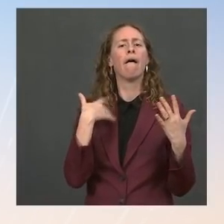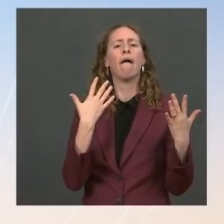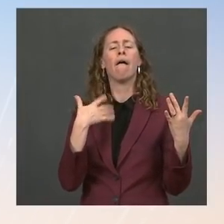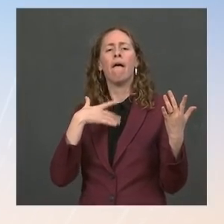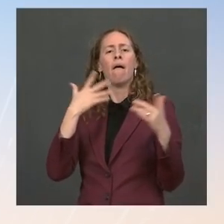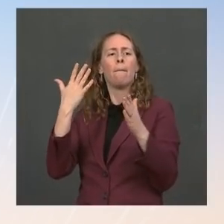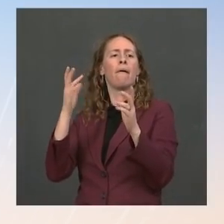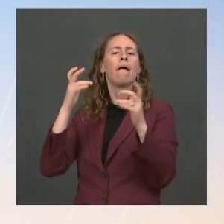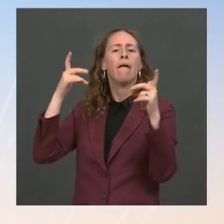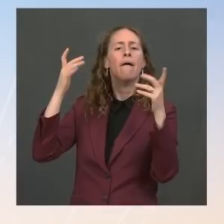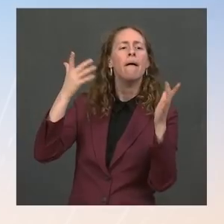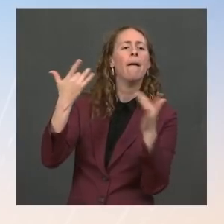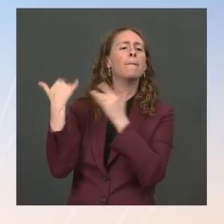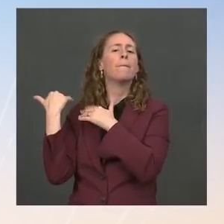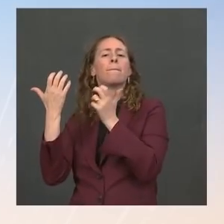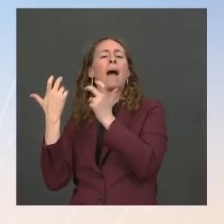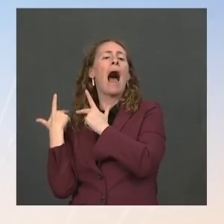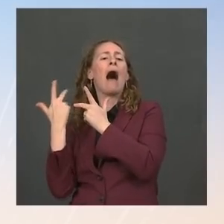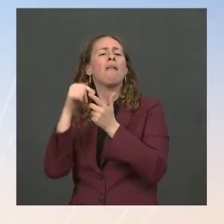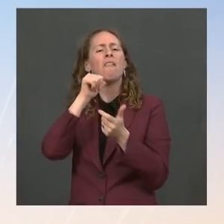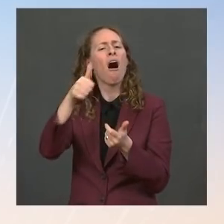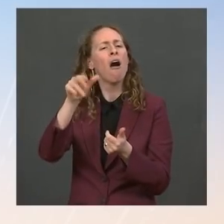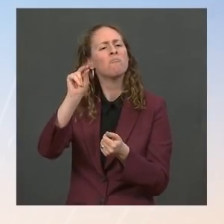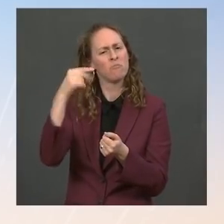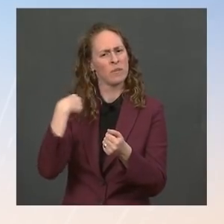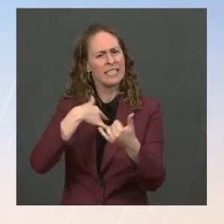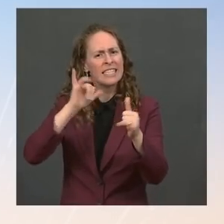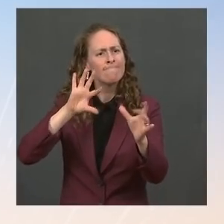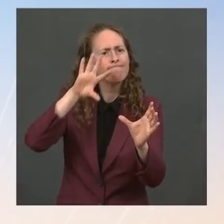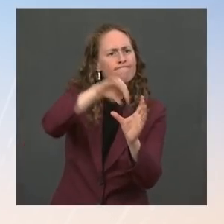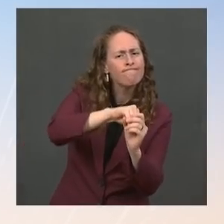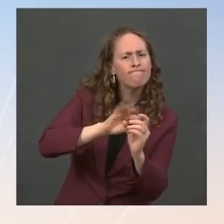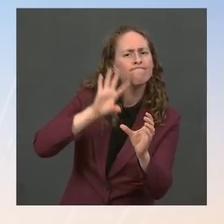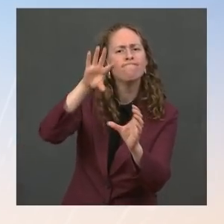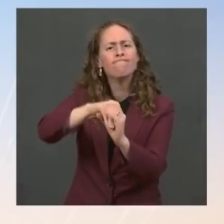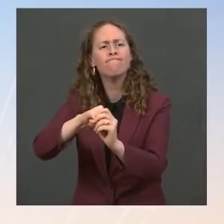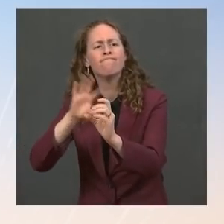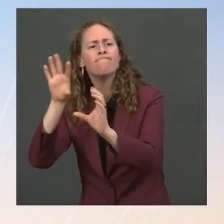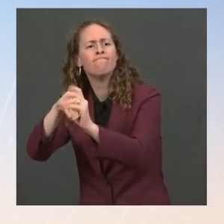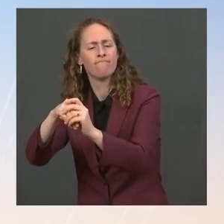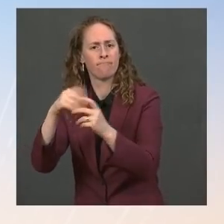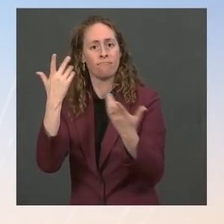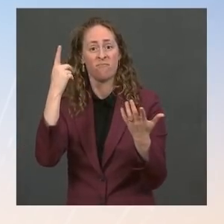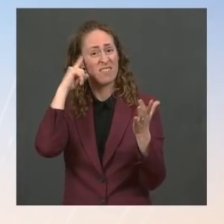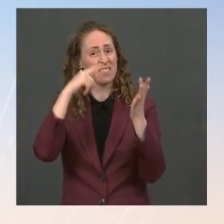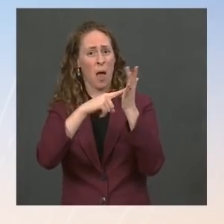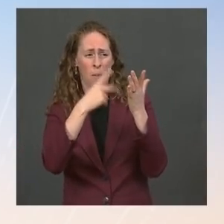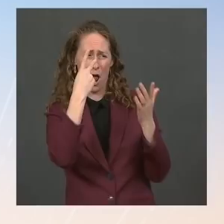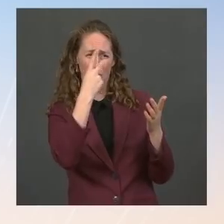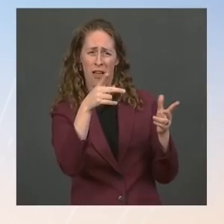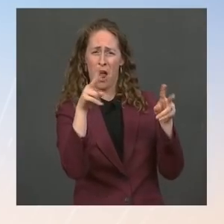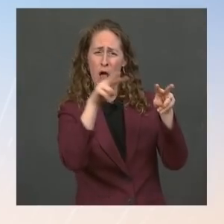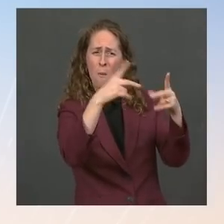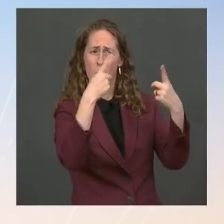the President made, to bring our troops home from Afghanistan. Anyone who reads that is not -- in that way is not reading it accurately.